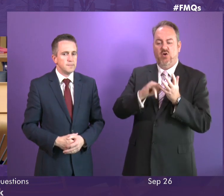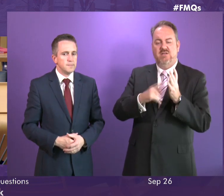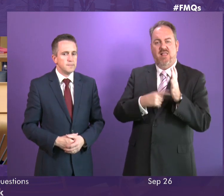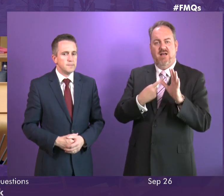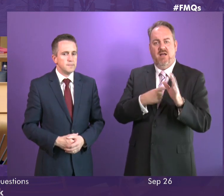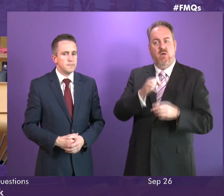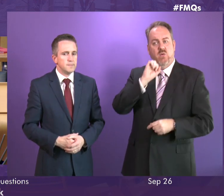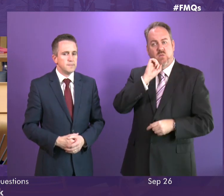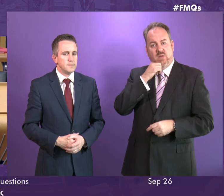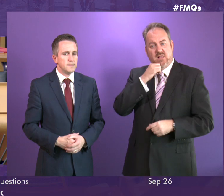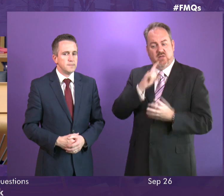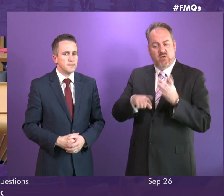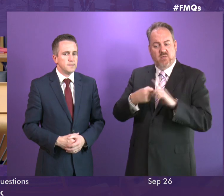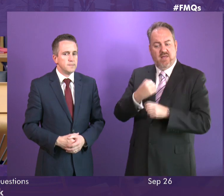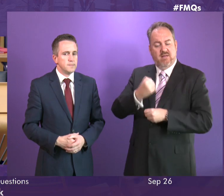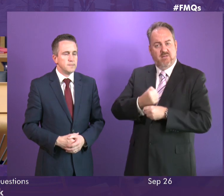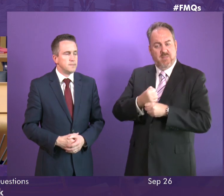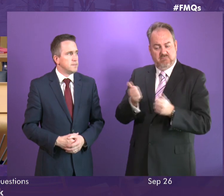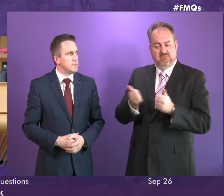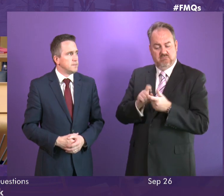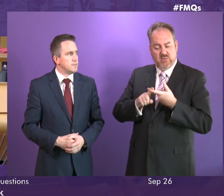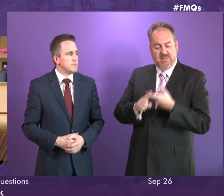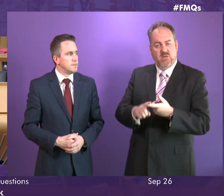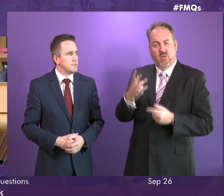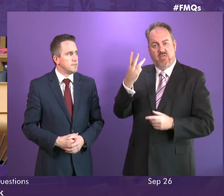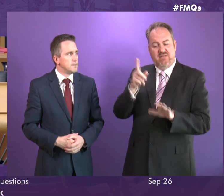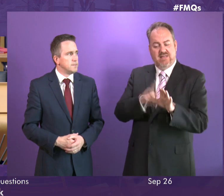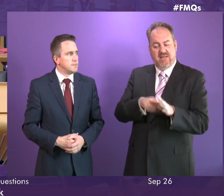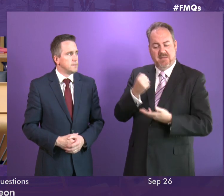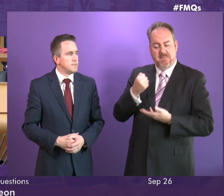confirm that the Government will honour its budget agreement and commit to a three-year budget settlement for local government?